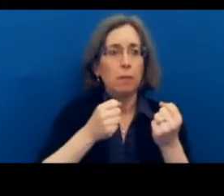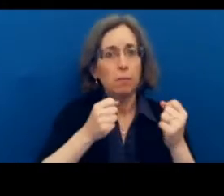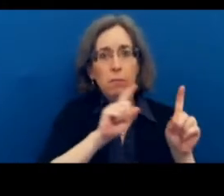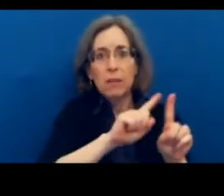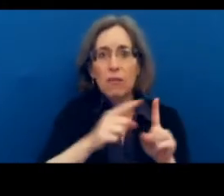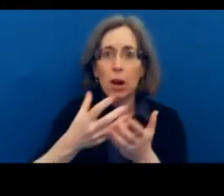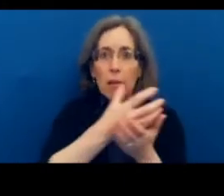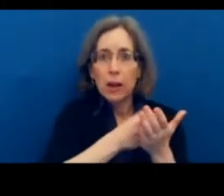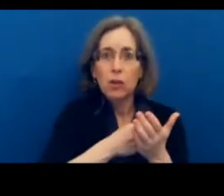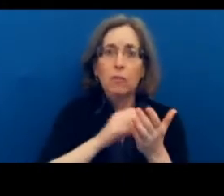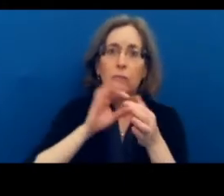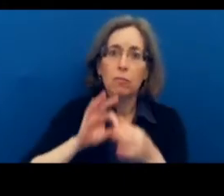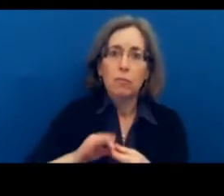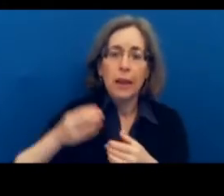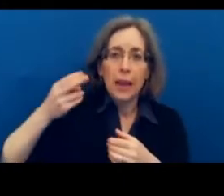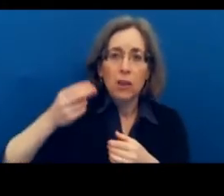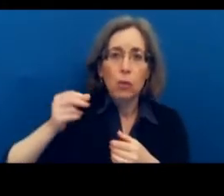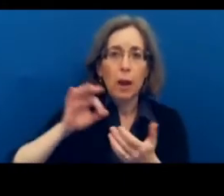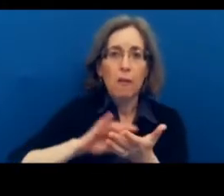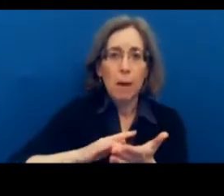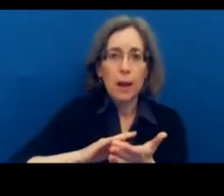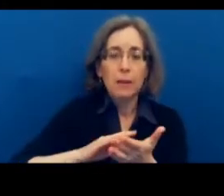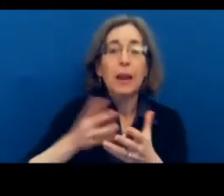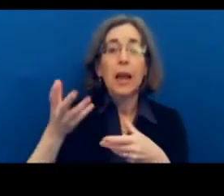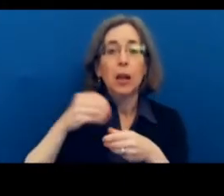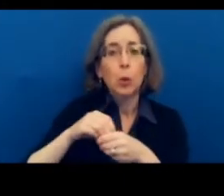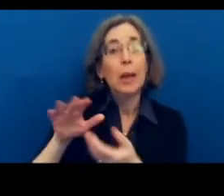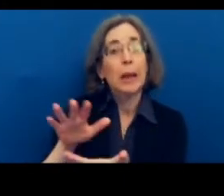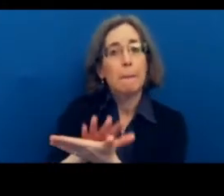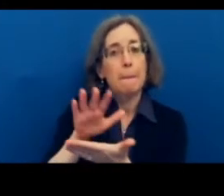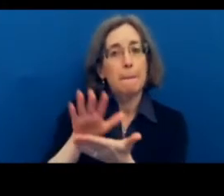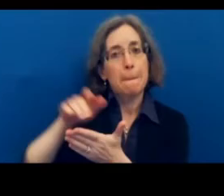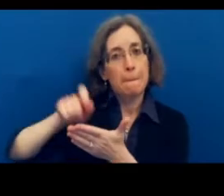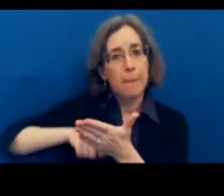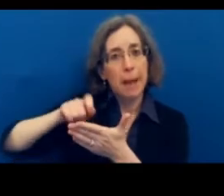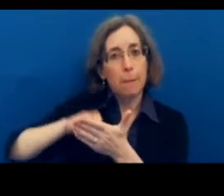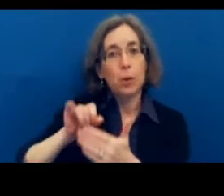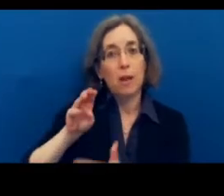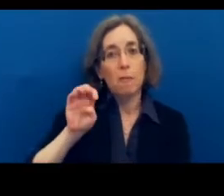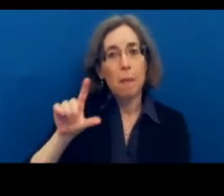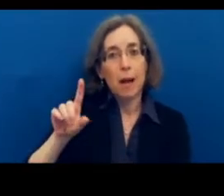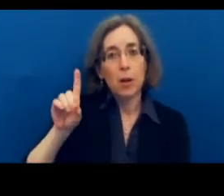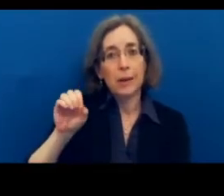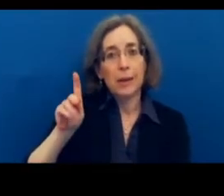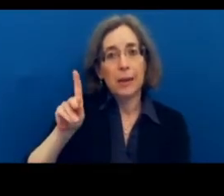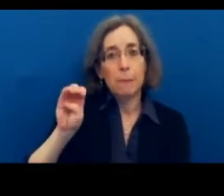WHICH INCLUDE PAPERS OF MICHAEL E. DEBAKEY, REFLECTING DIVERSE AREAS WHERE HE MADE A LASTING